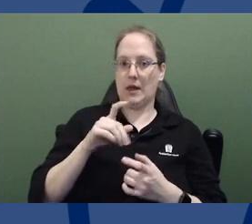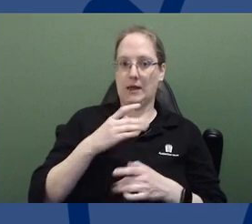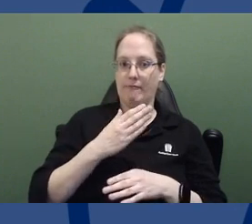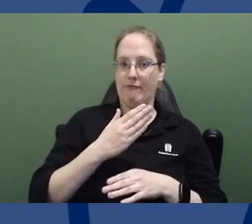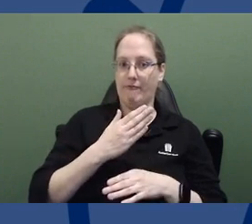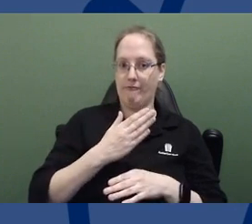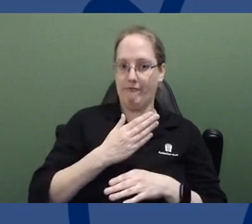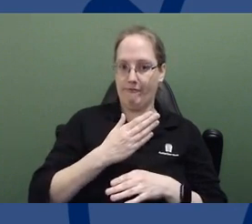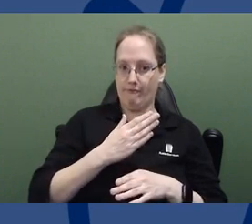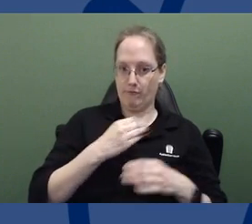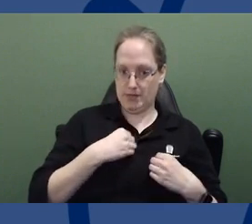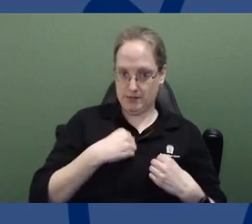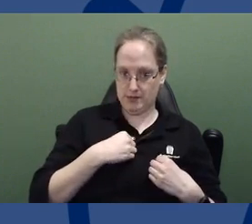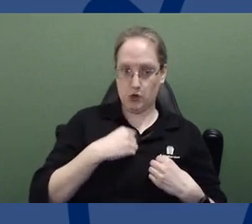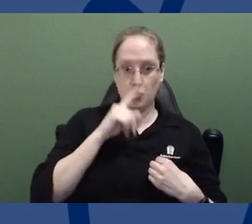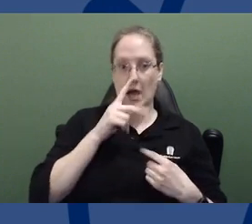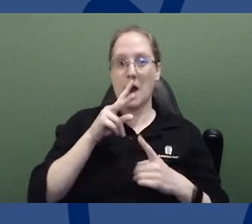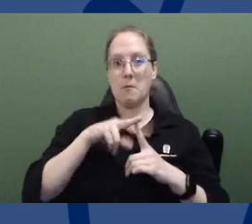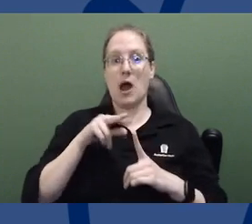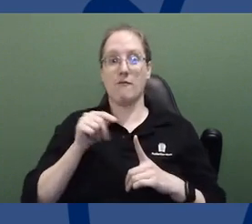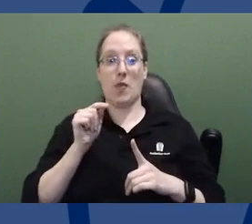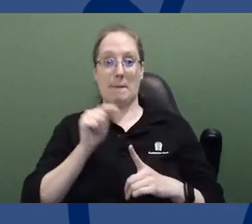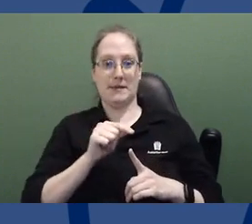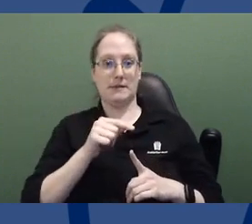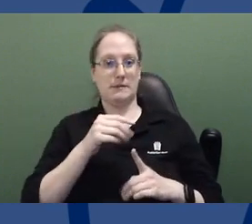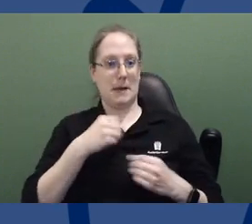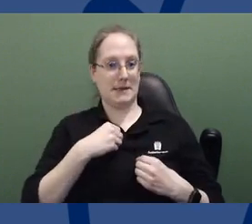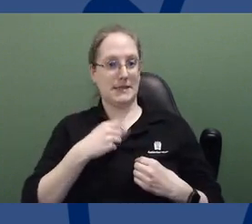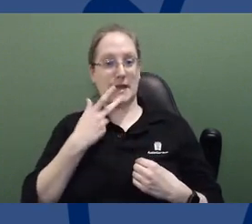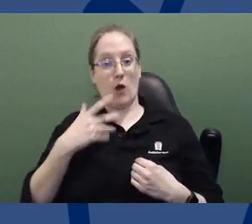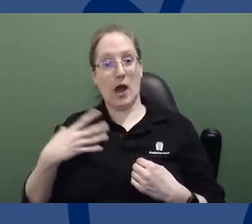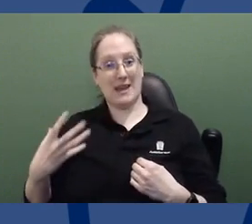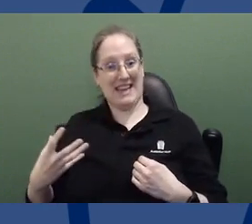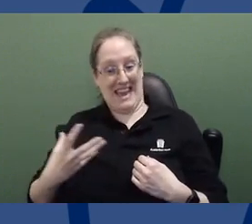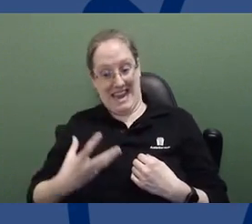that firm if you are receiving income from that firm. So you need to decide whether your